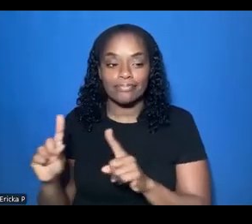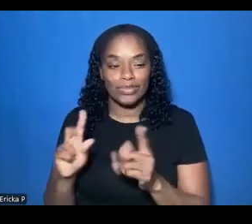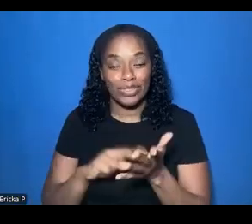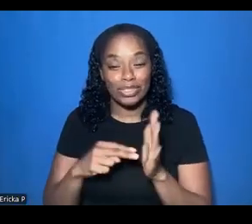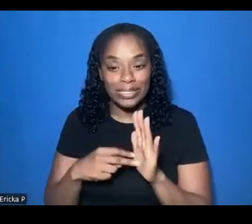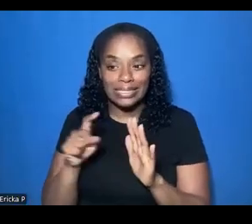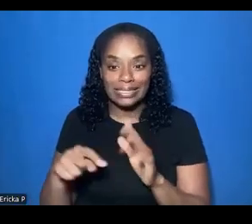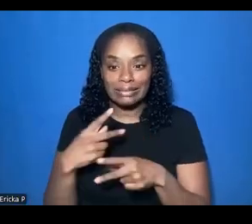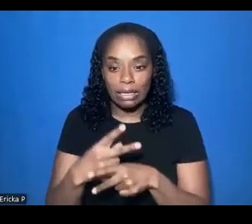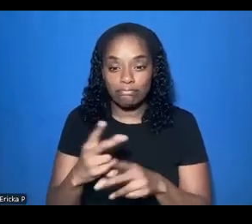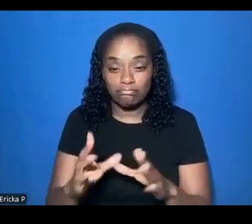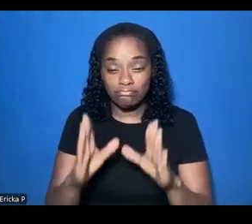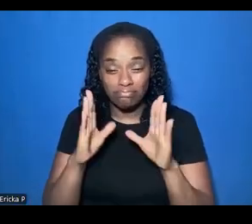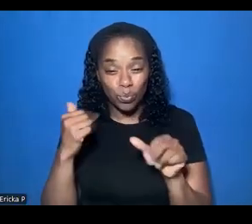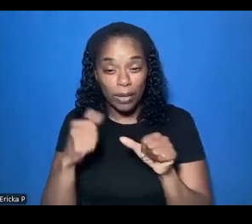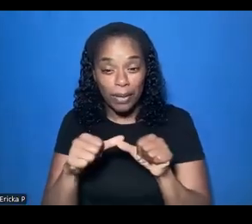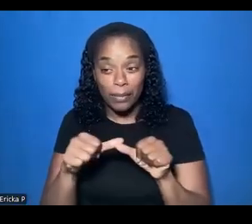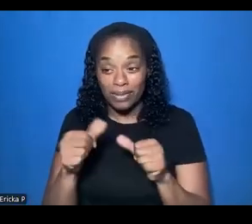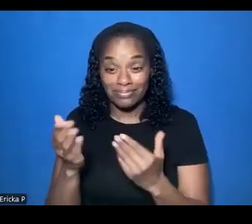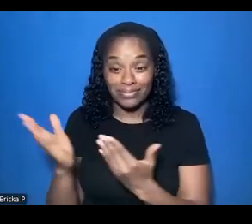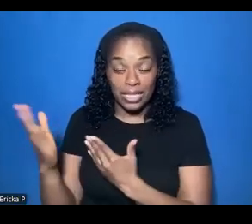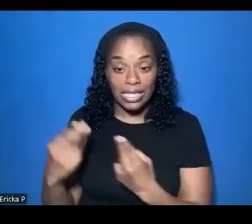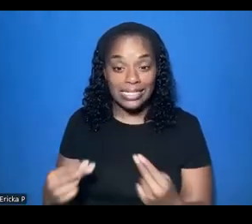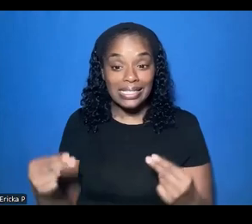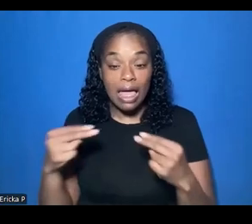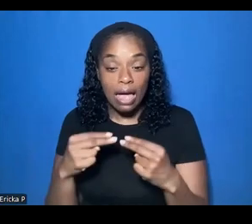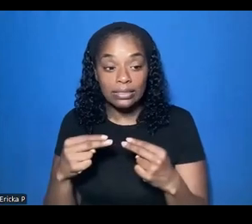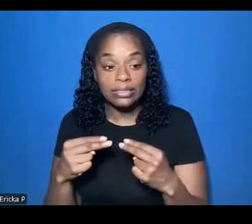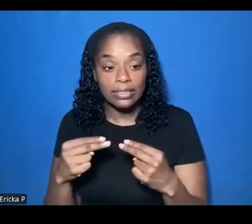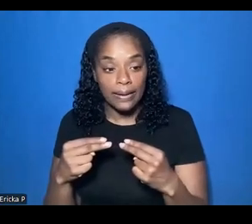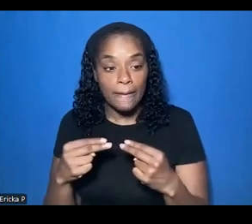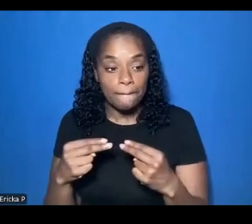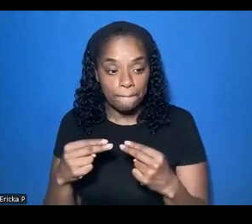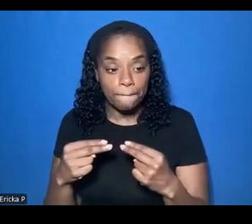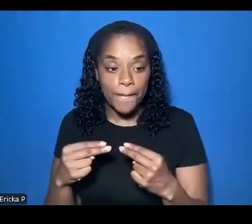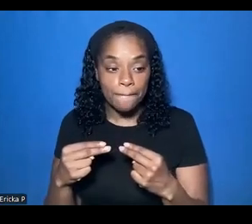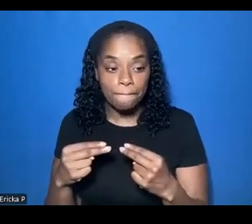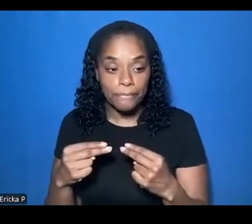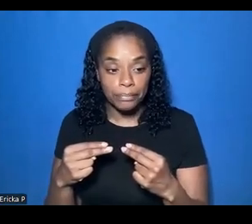Keep in mind that the information the slides could that these slides contain